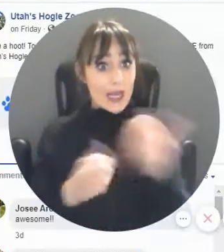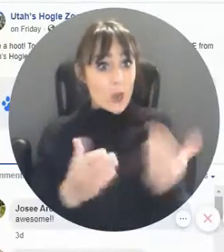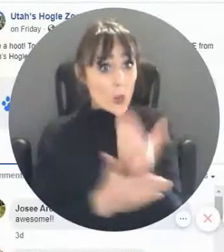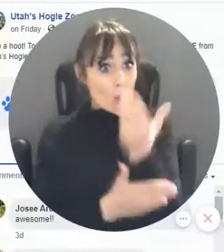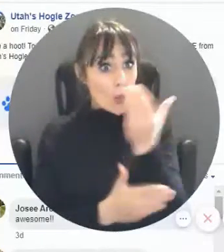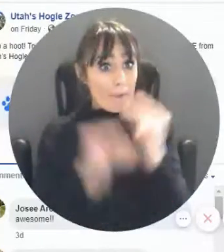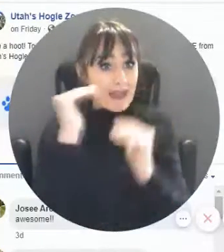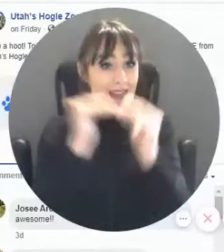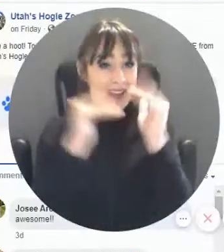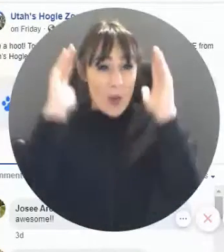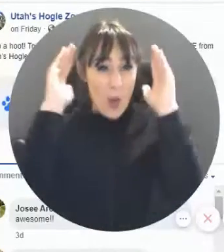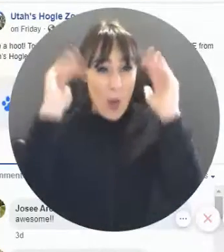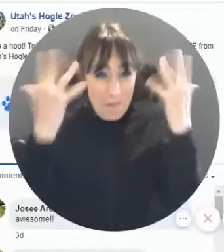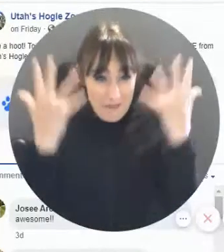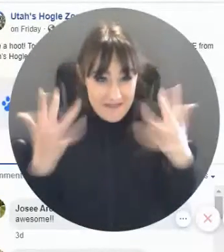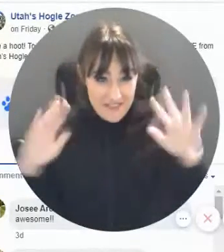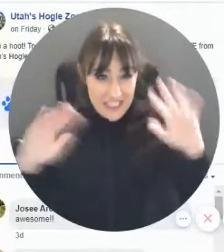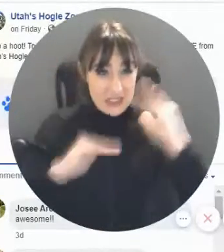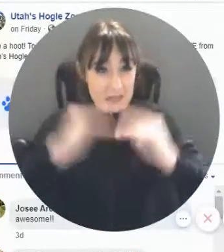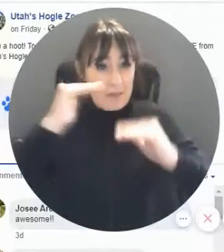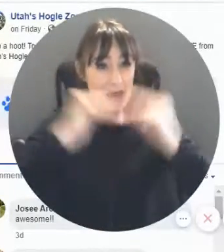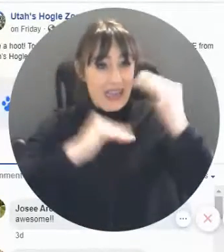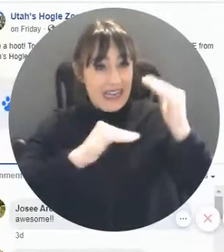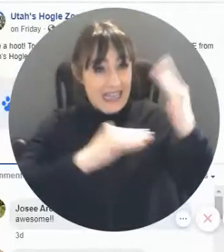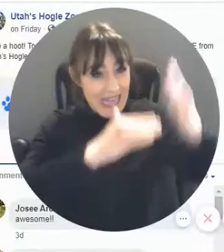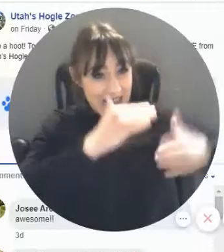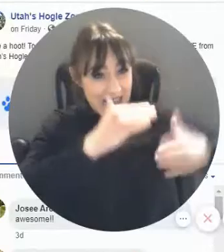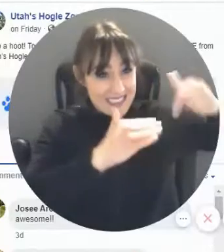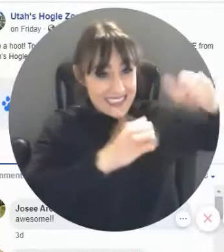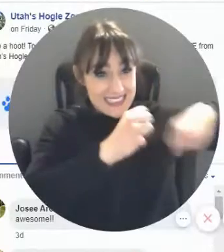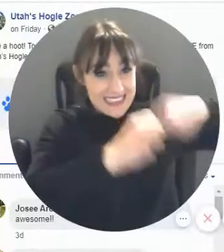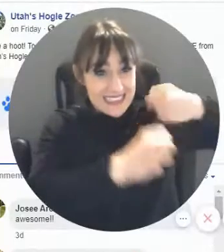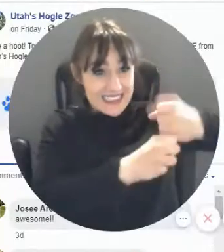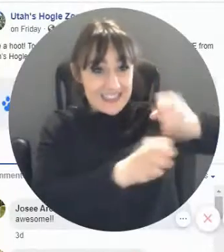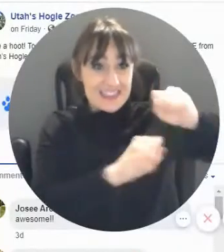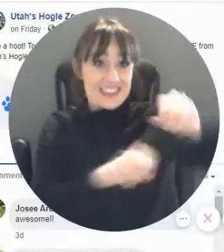That we can showcase all these different species, everyone can come in and see this collection